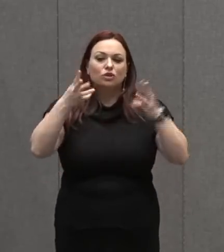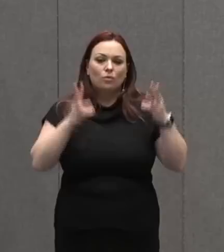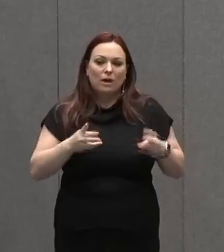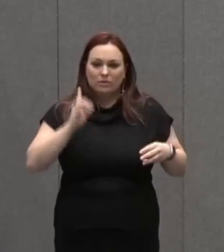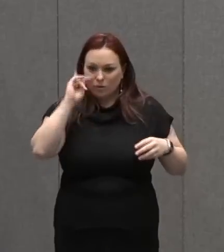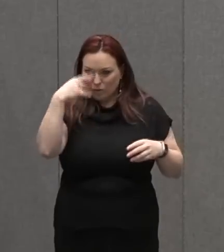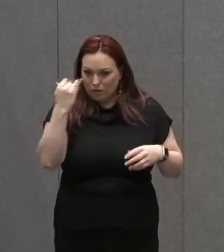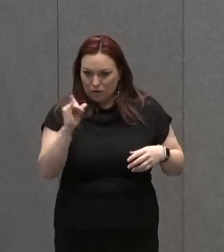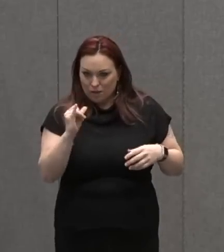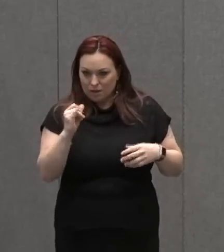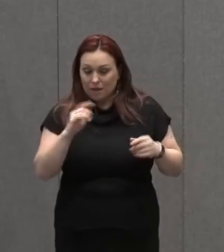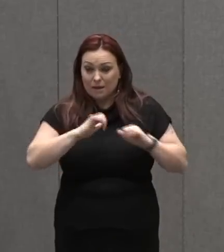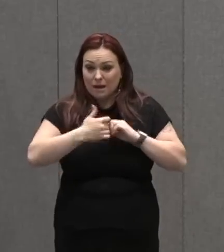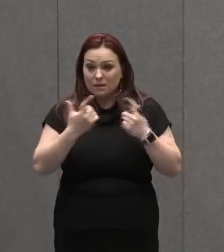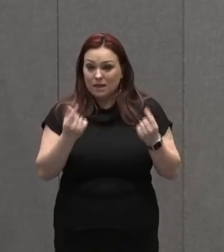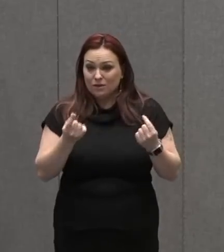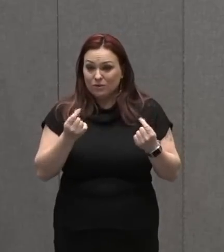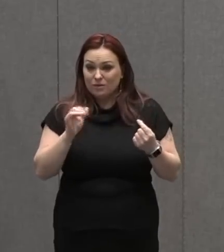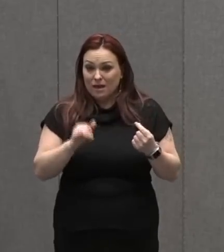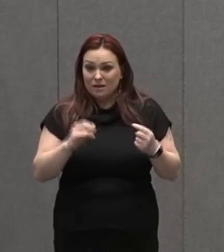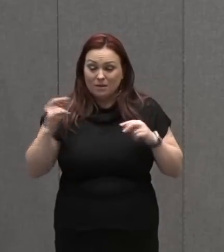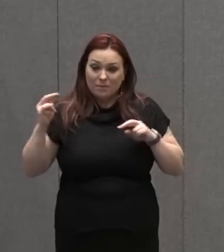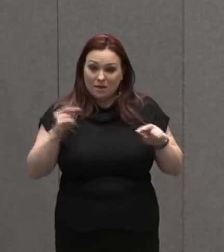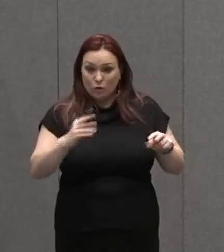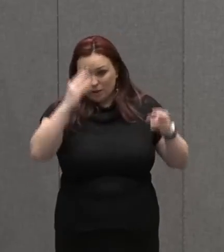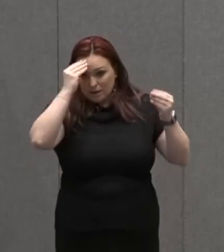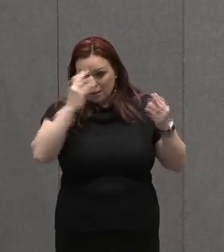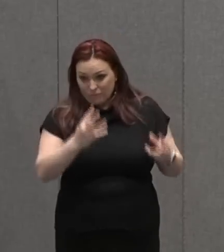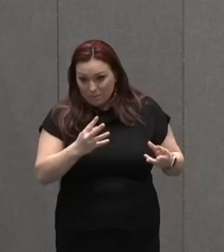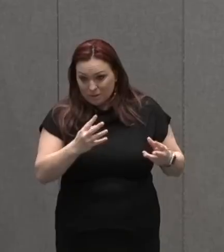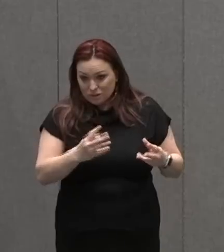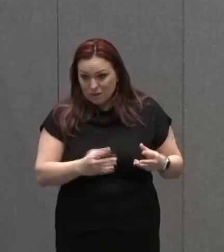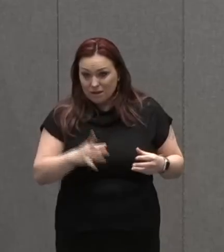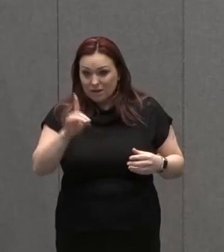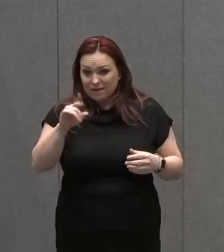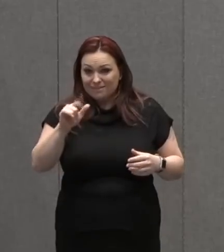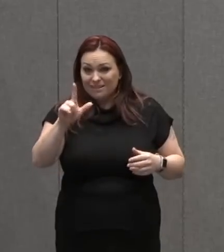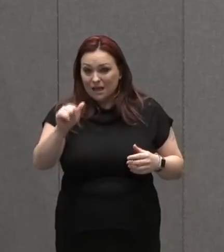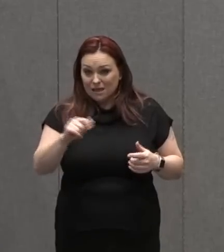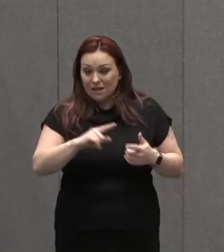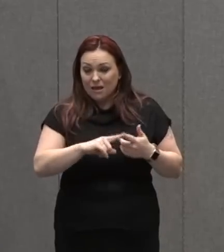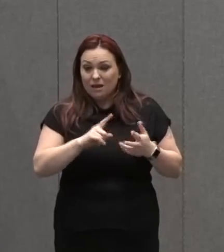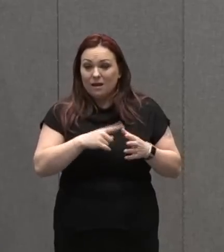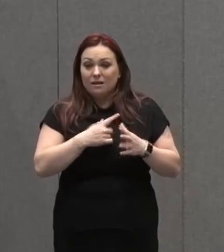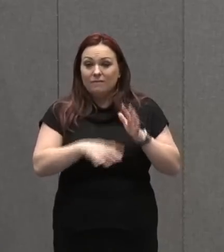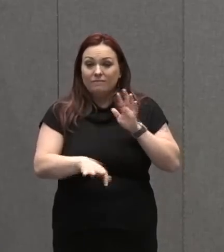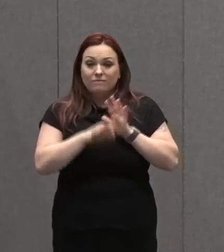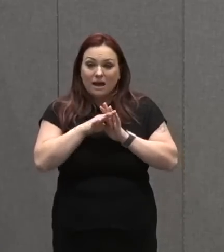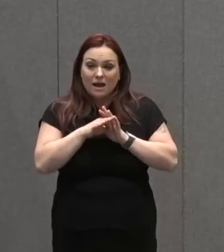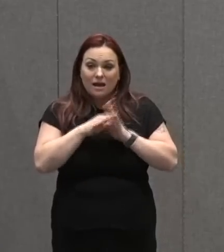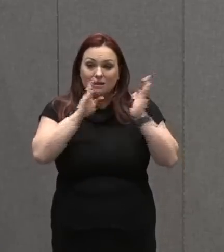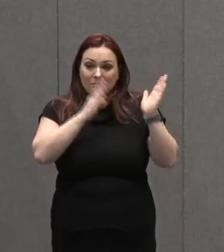and the way they do that is by looking at information, at data and they find patterns.